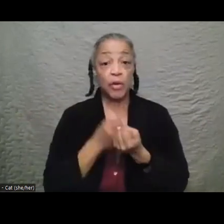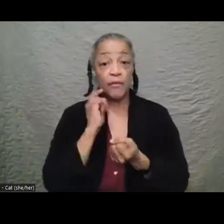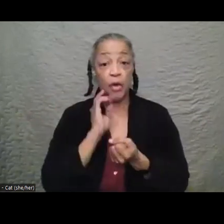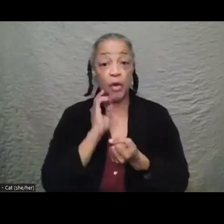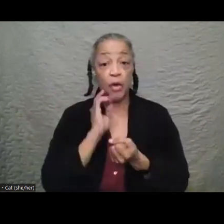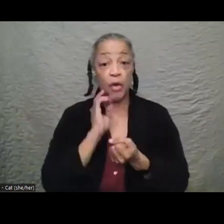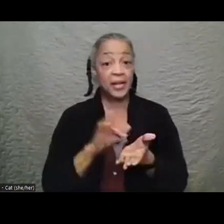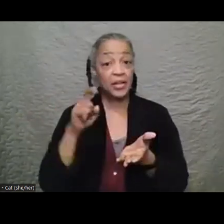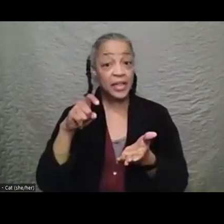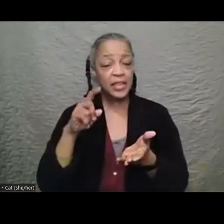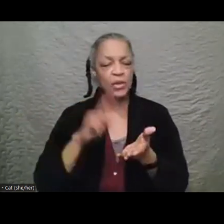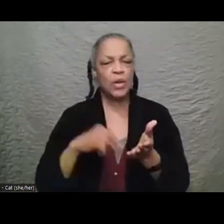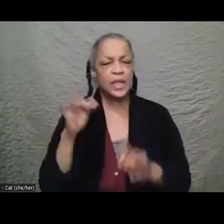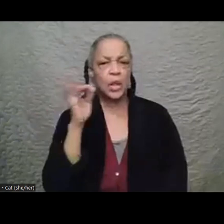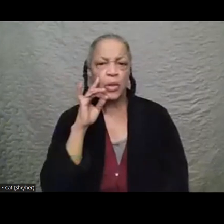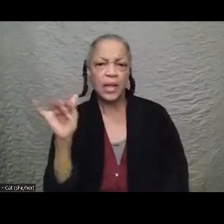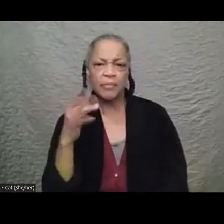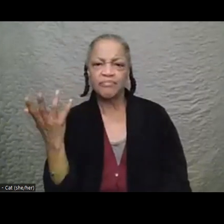what does that look like?